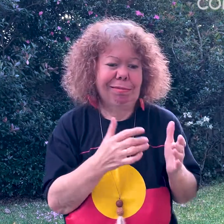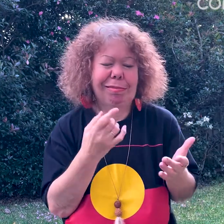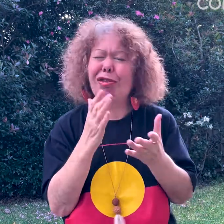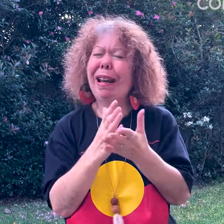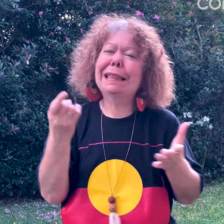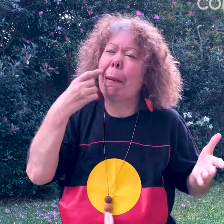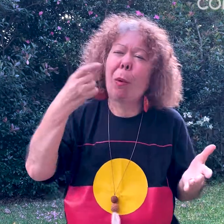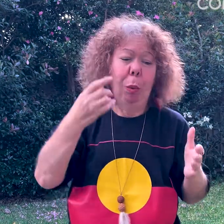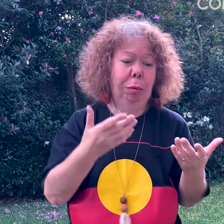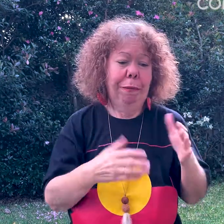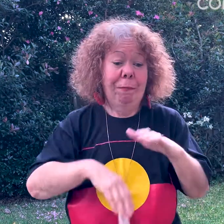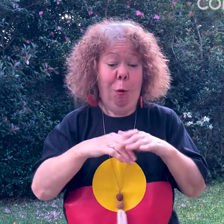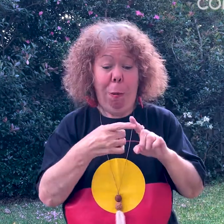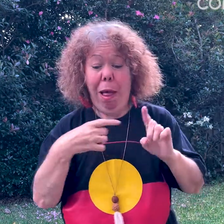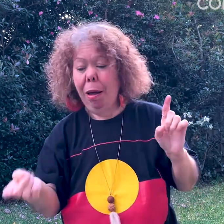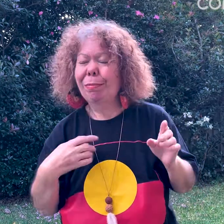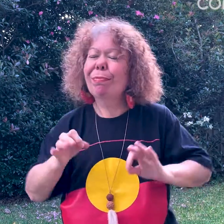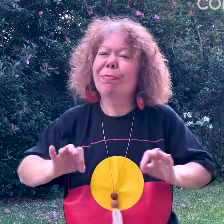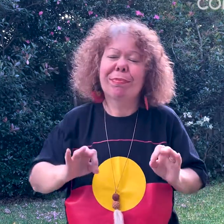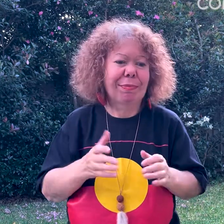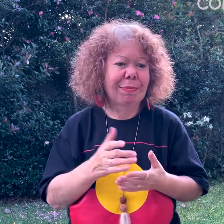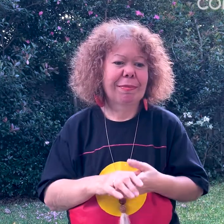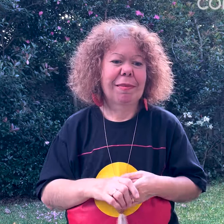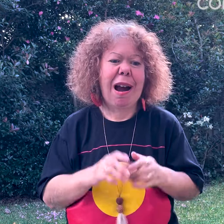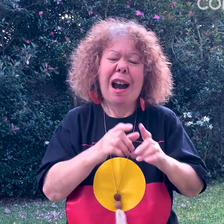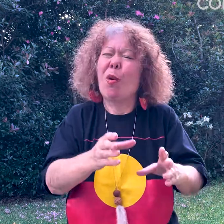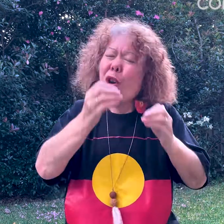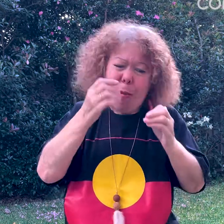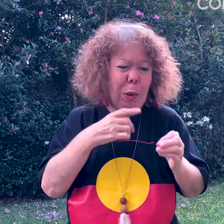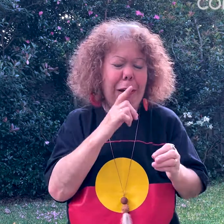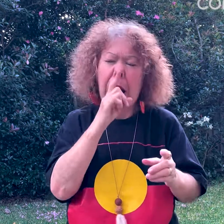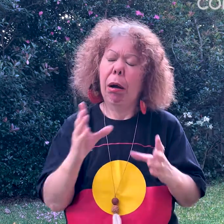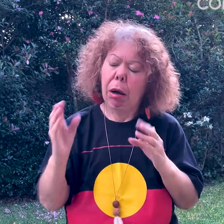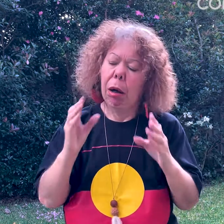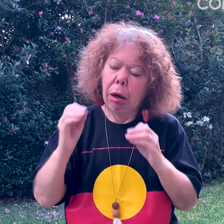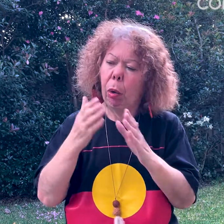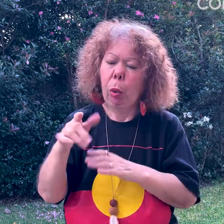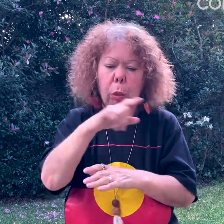but it has been difficult as it is not easy for Deaf people to immerse